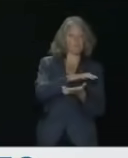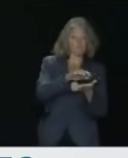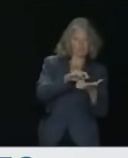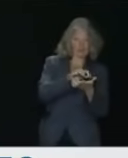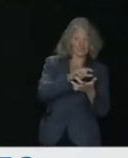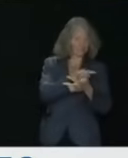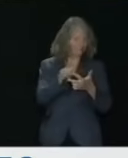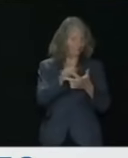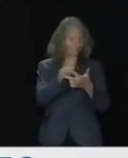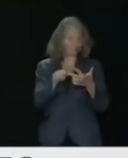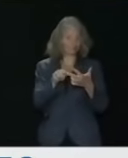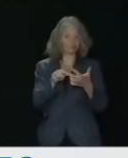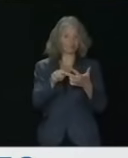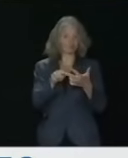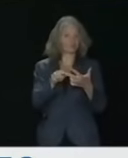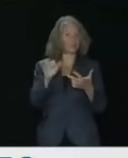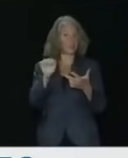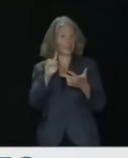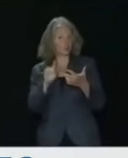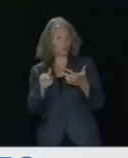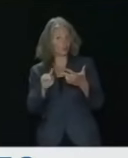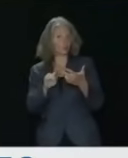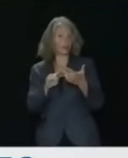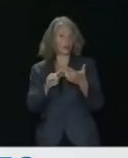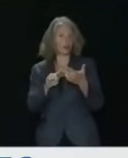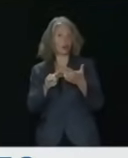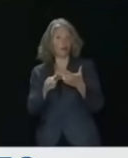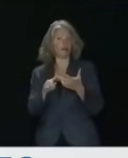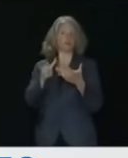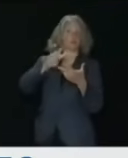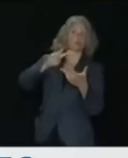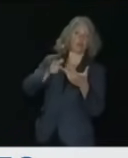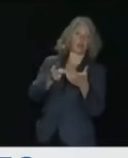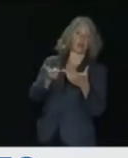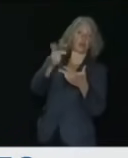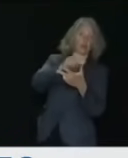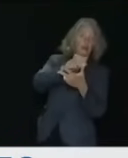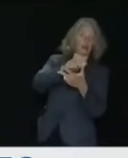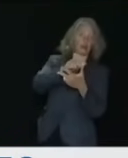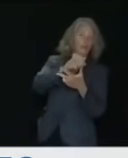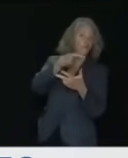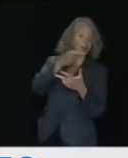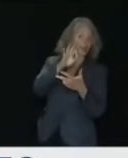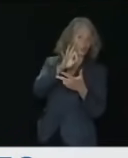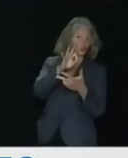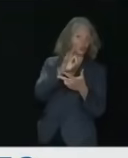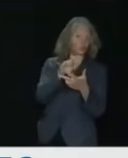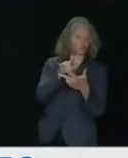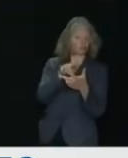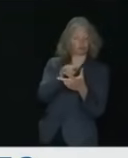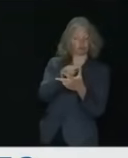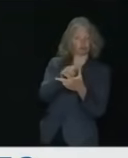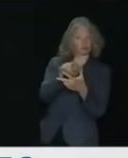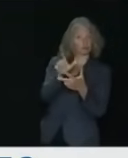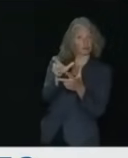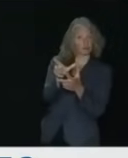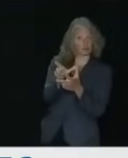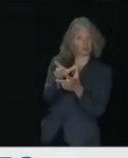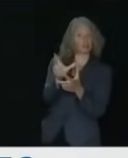TRIAL REPORTING THAT THIS COMBINATION OR THIS MIXED